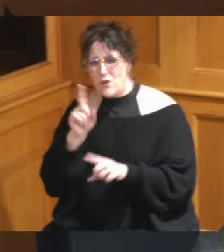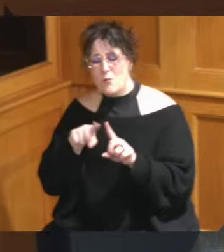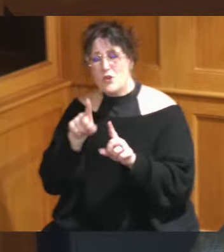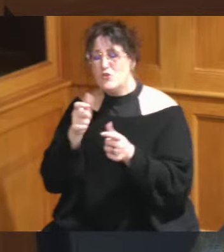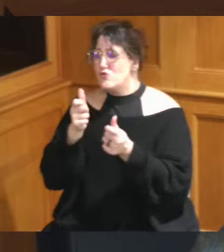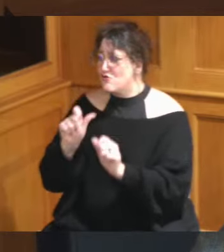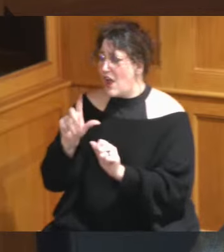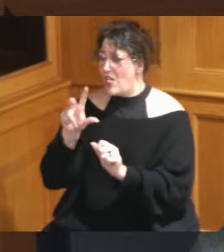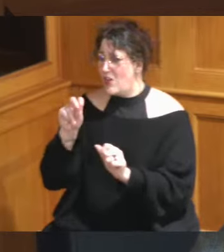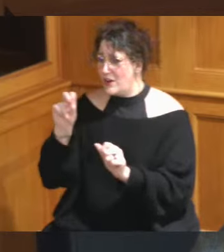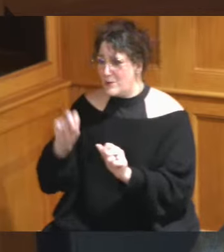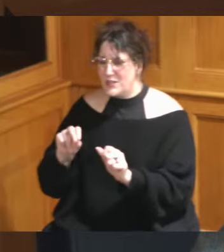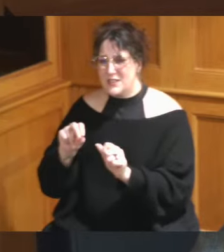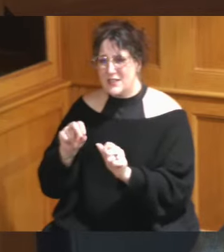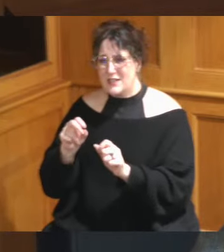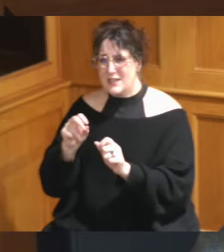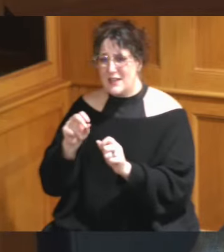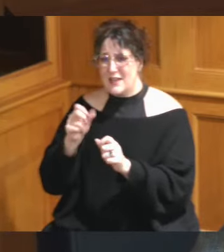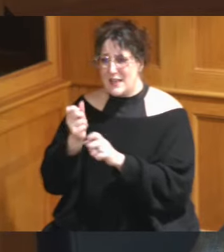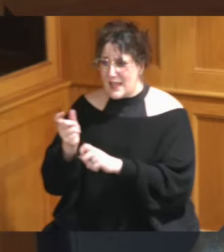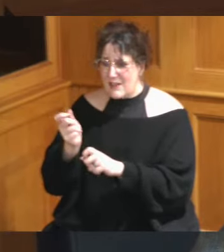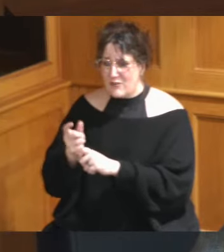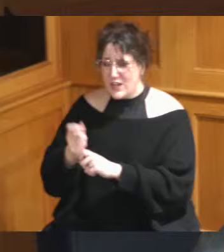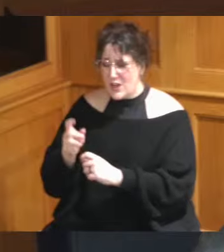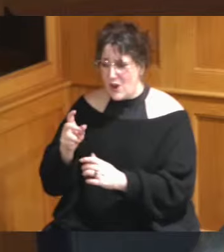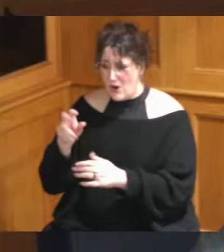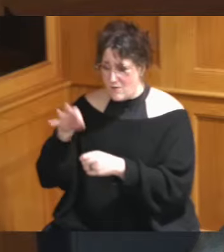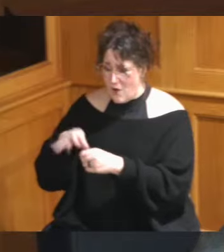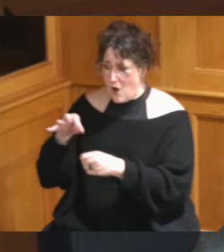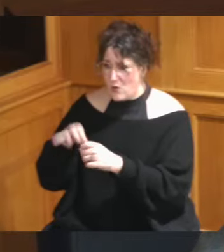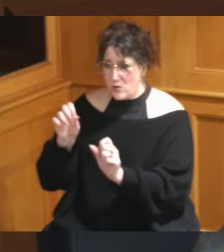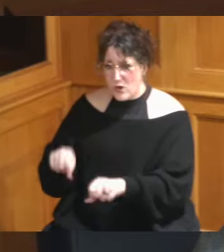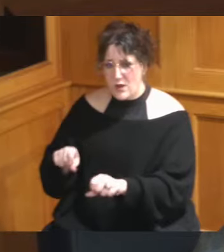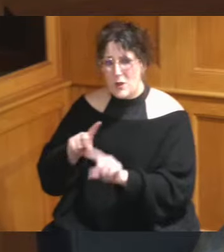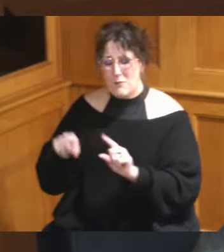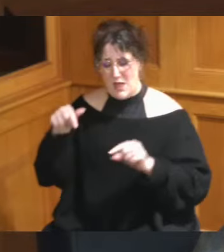You could look at it each year. You could vote on it. This new deal cut them out and say you